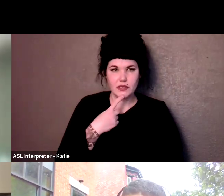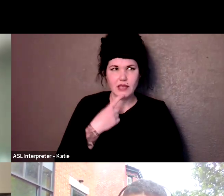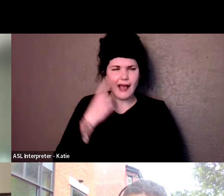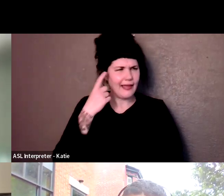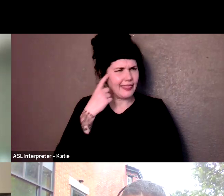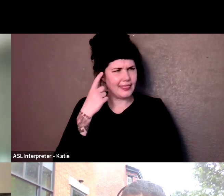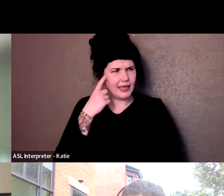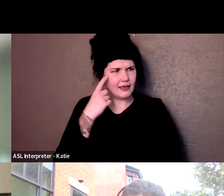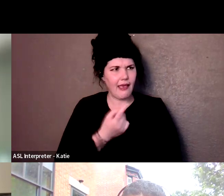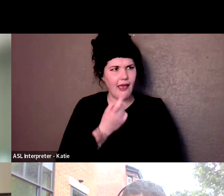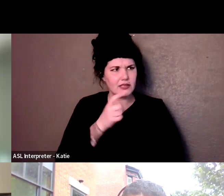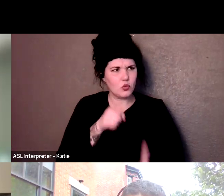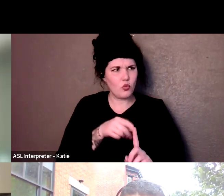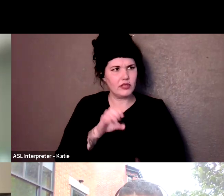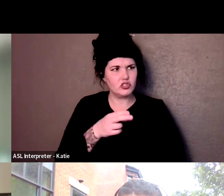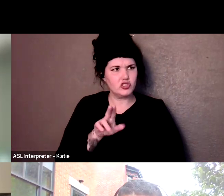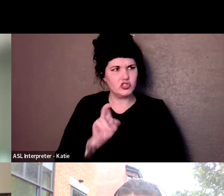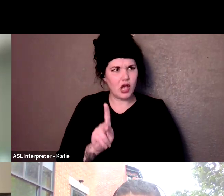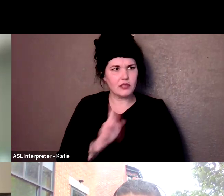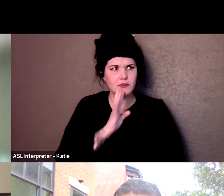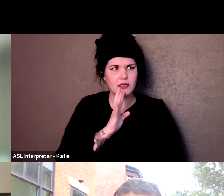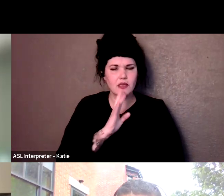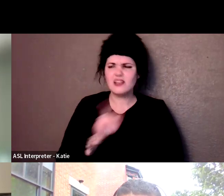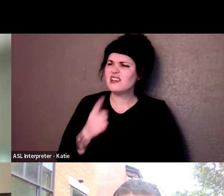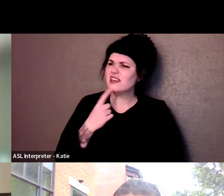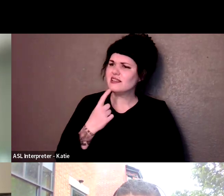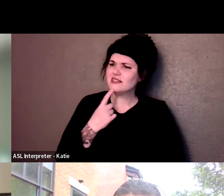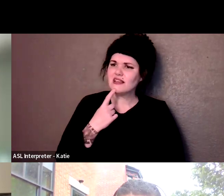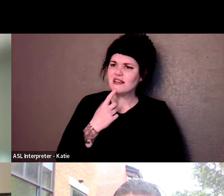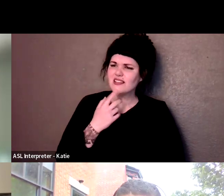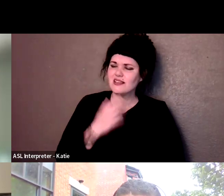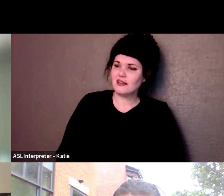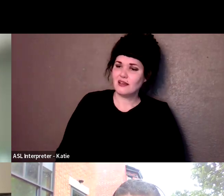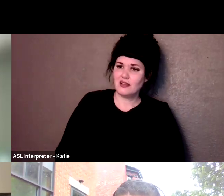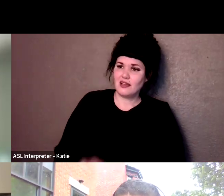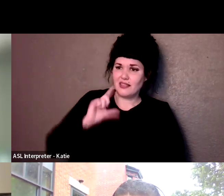"There's almost always a huge gap between where the government takes away support and where people